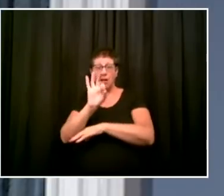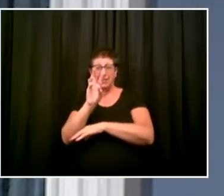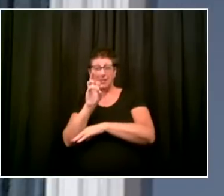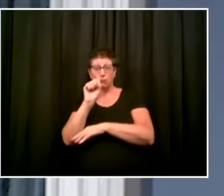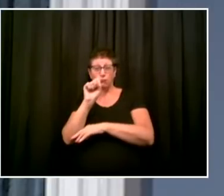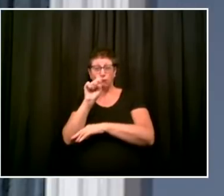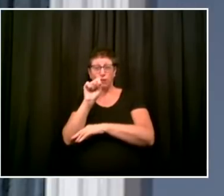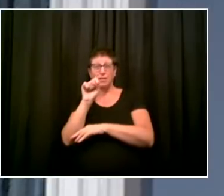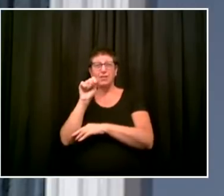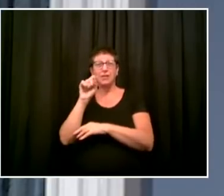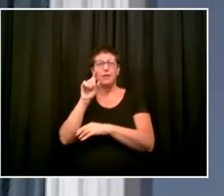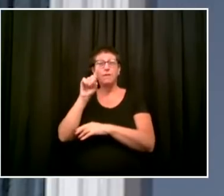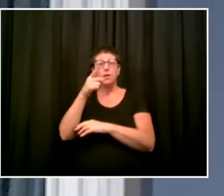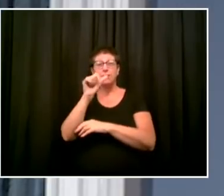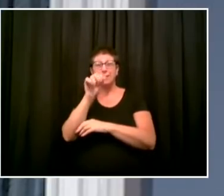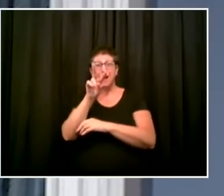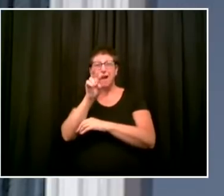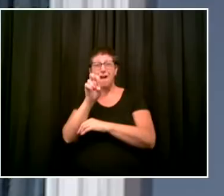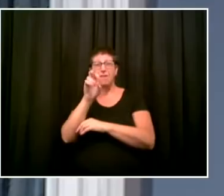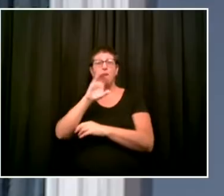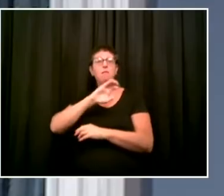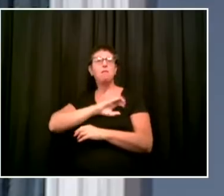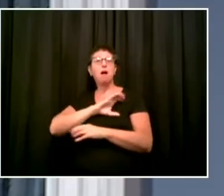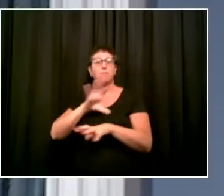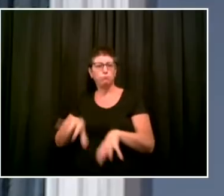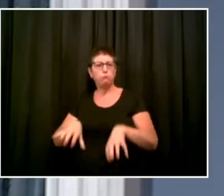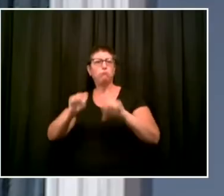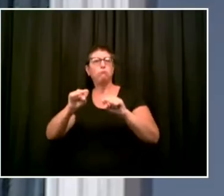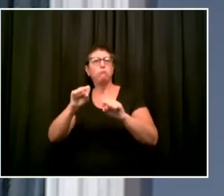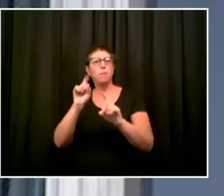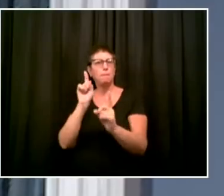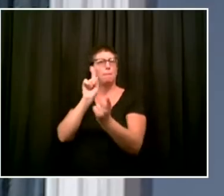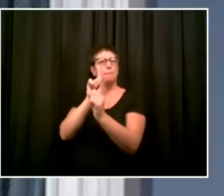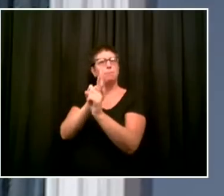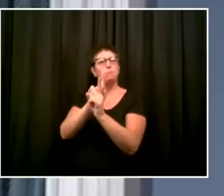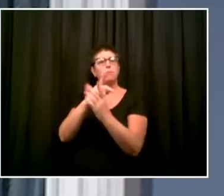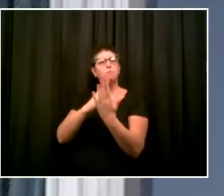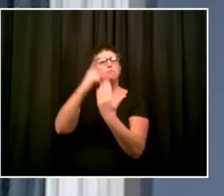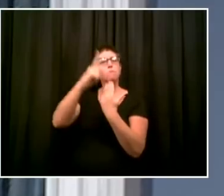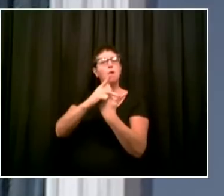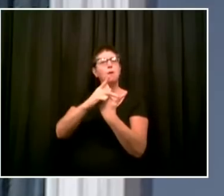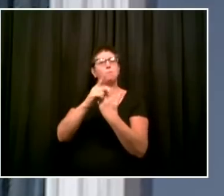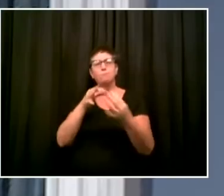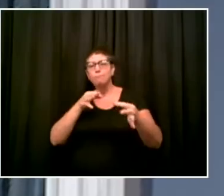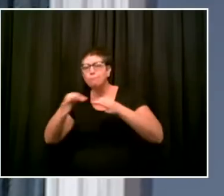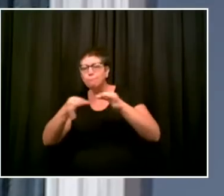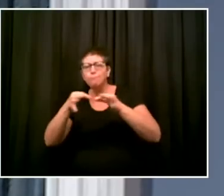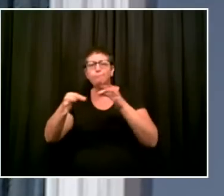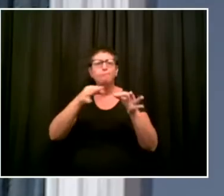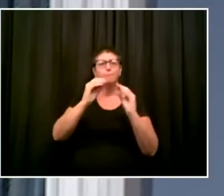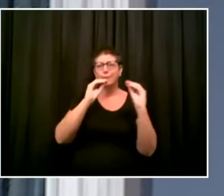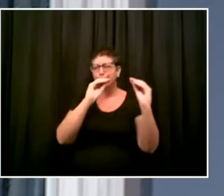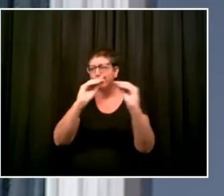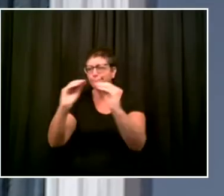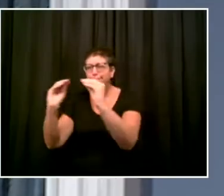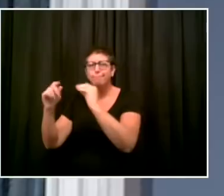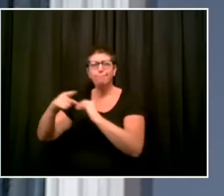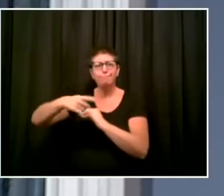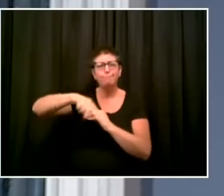MENTORING KIDS ACROSS THE CITY. GOING INTO THEIR WON POCKET AND SPENDING THEIR OWN MONEY TO PUT